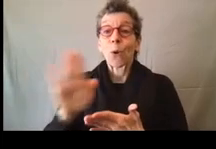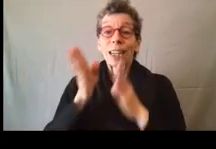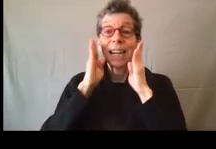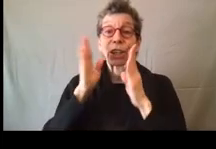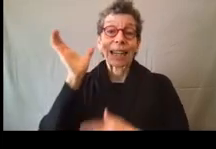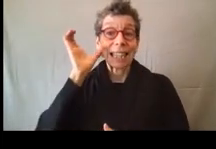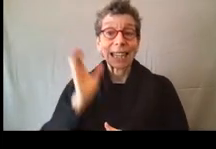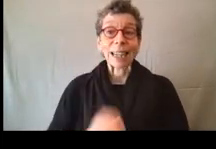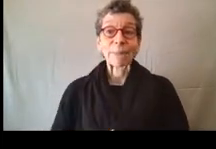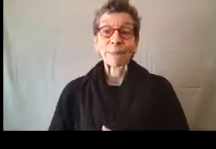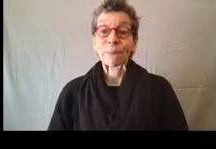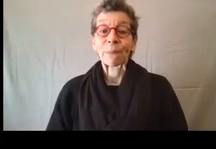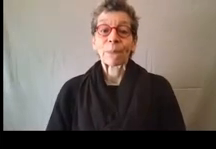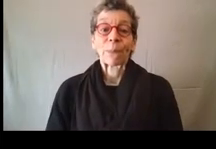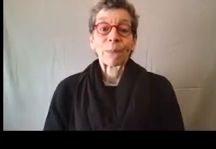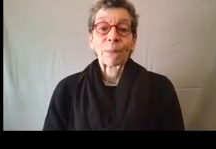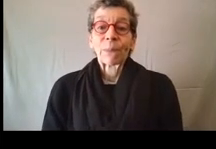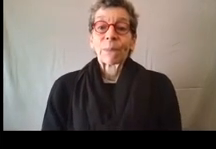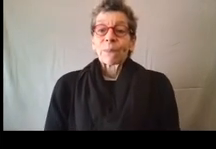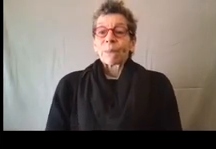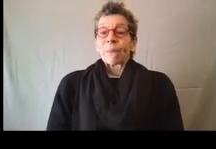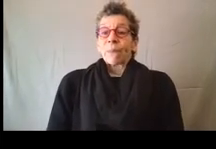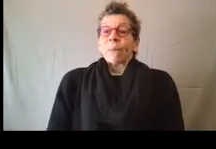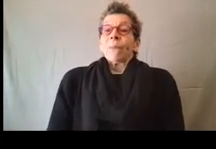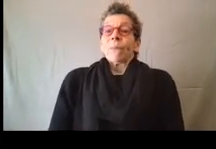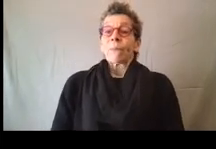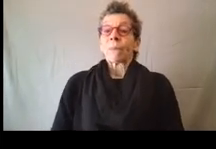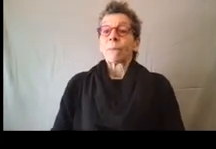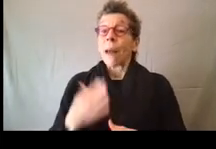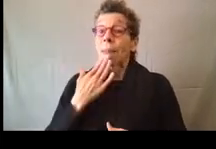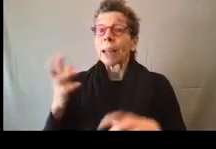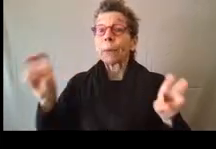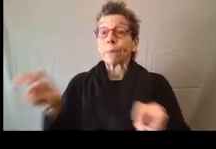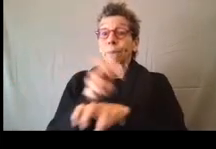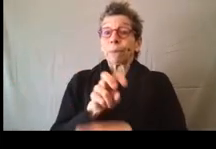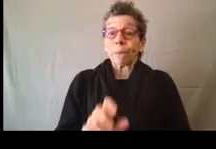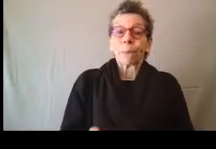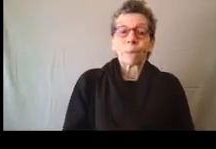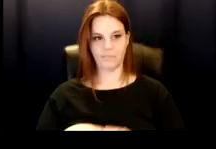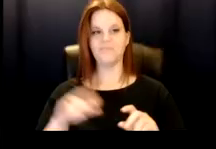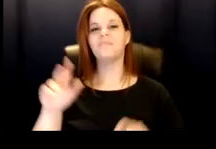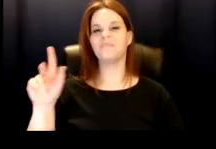Thank you guys so much. We really appreciate it, that's great. And I